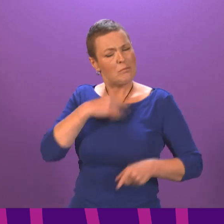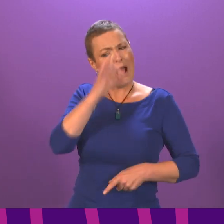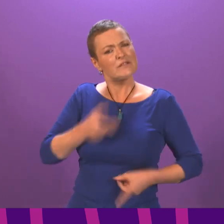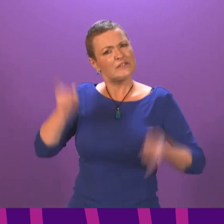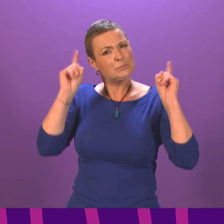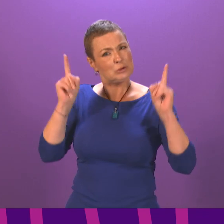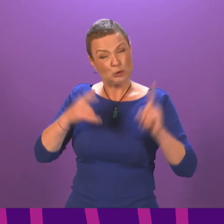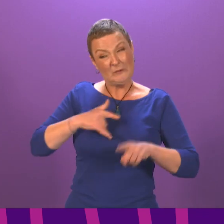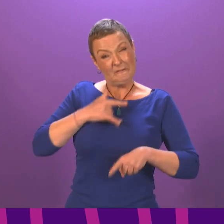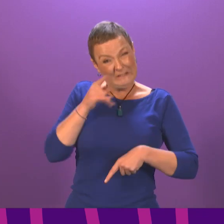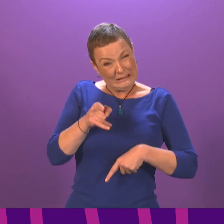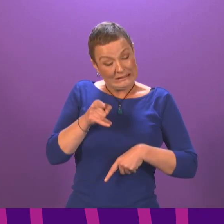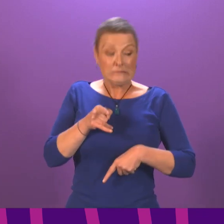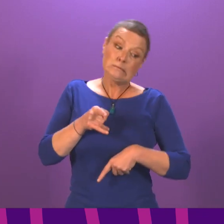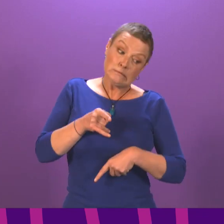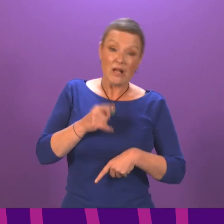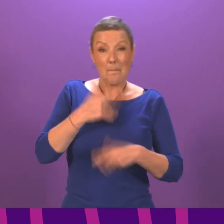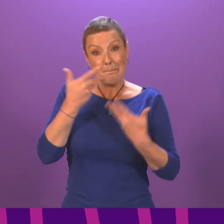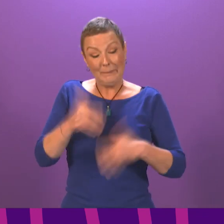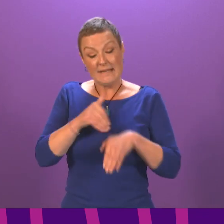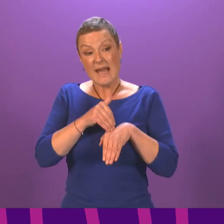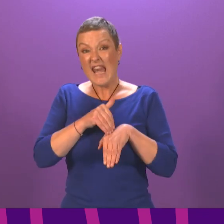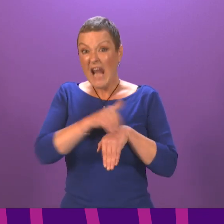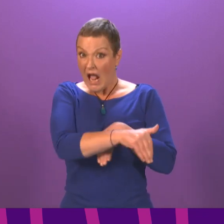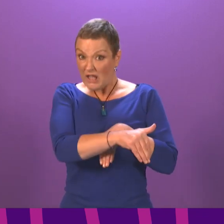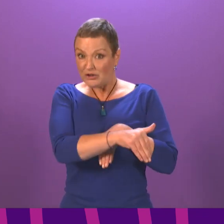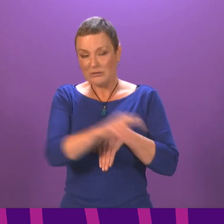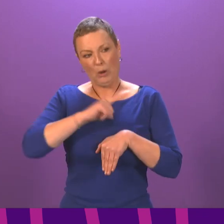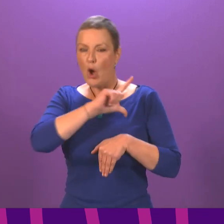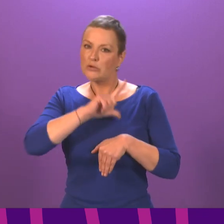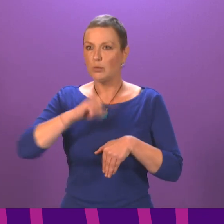there was negligence in assuming that care homes could manage the risk of cross-infection?